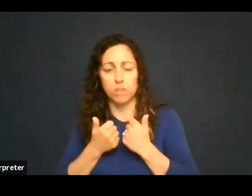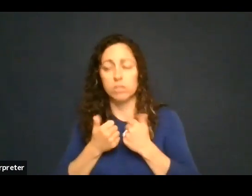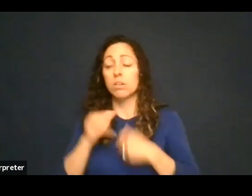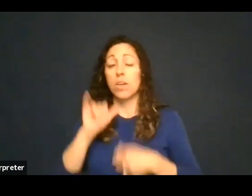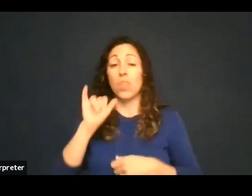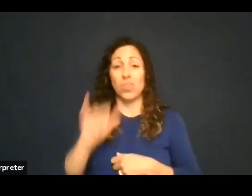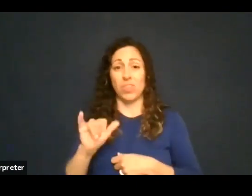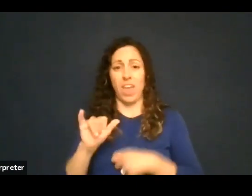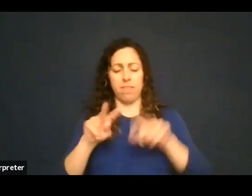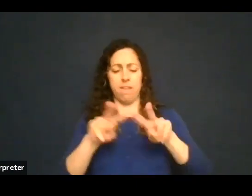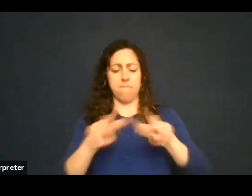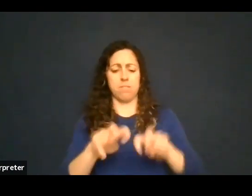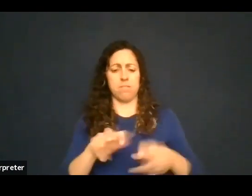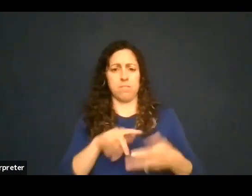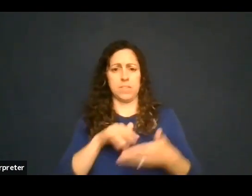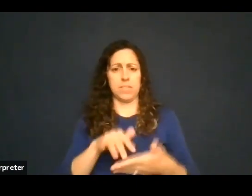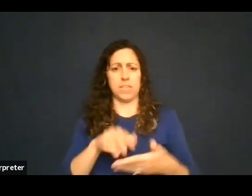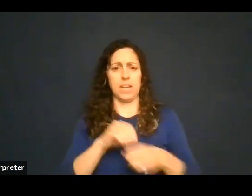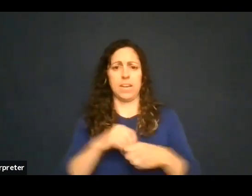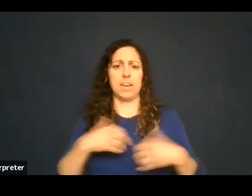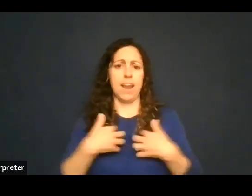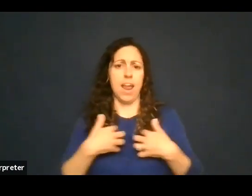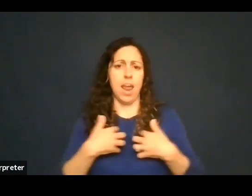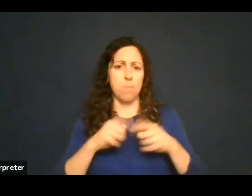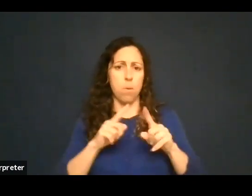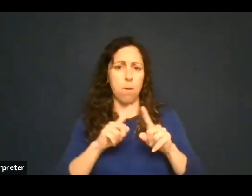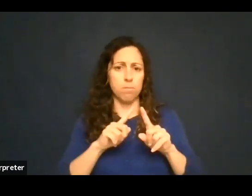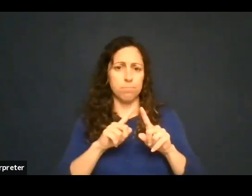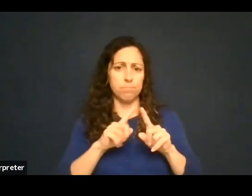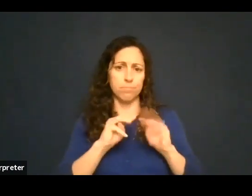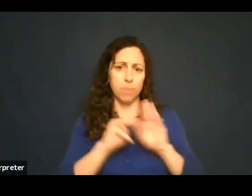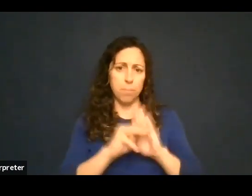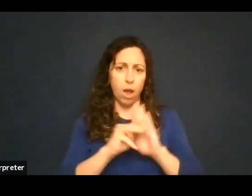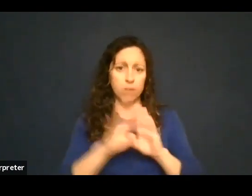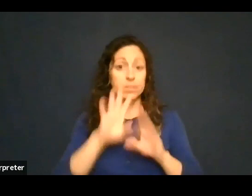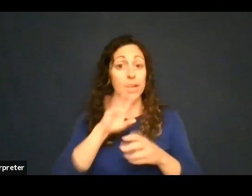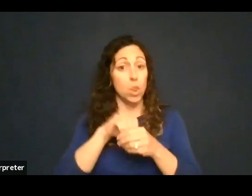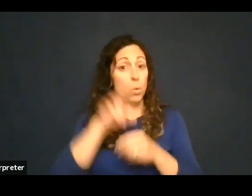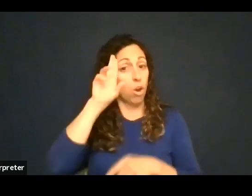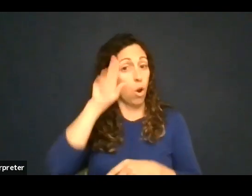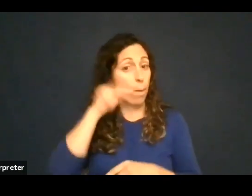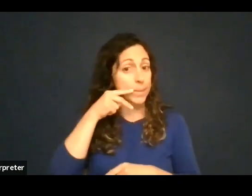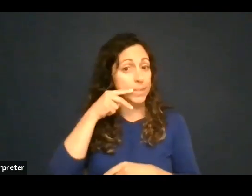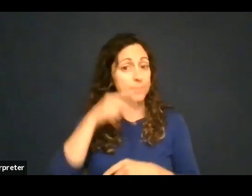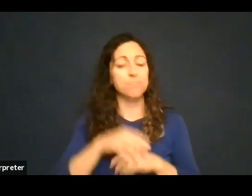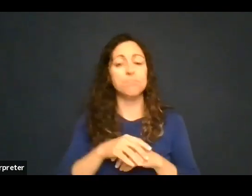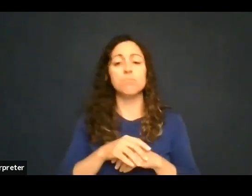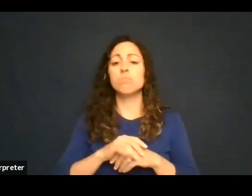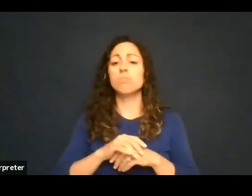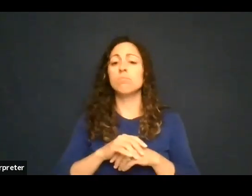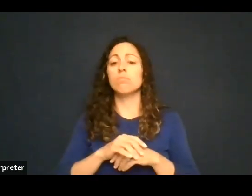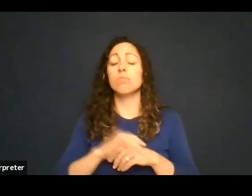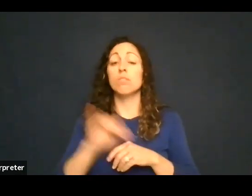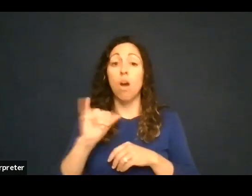But they've, in fact, launched a clinical trial for people with Usher syndrome in Australia.